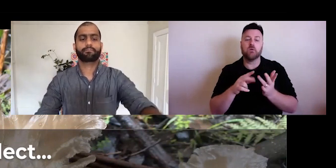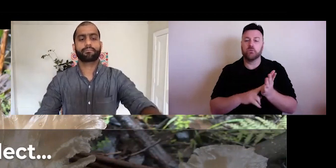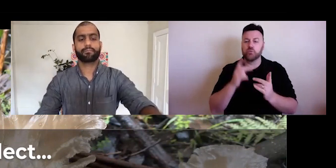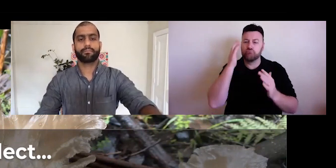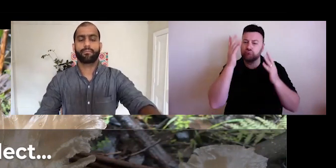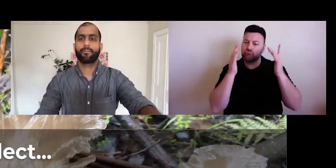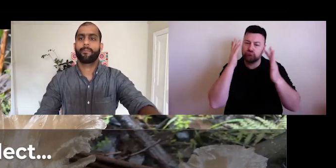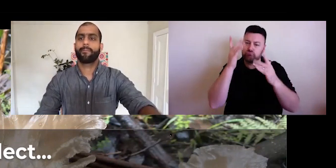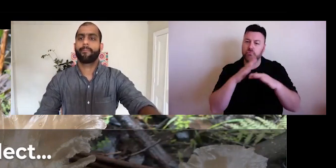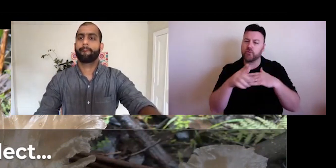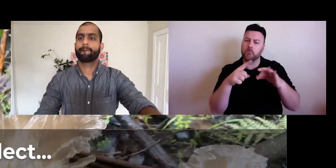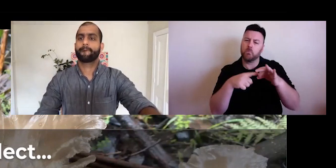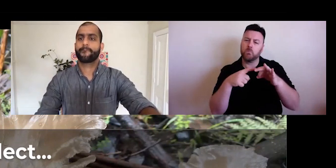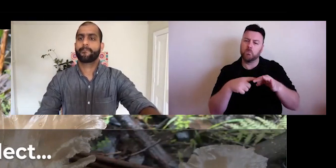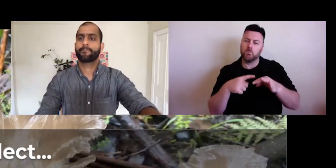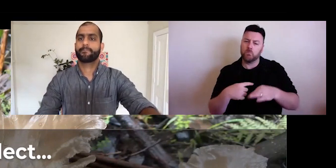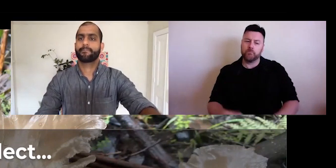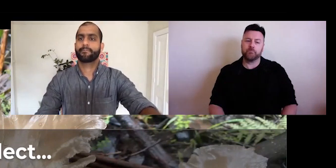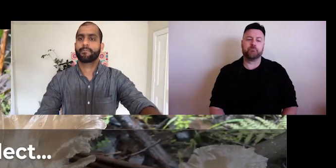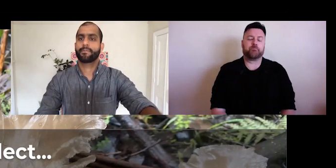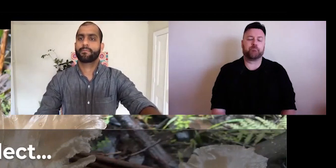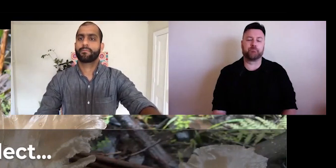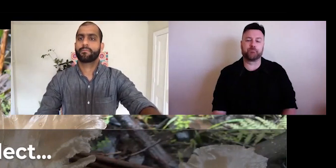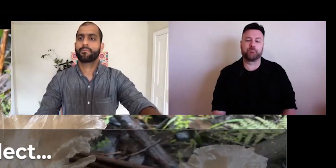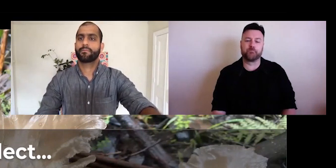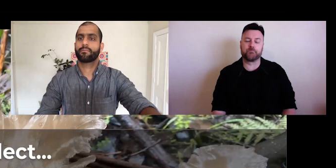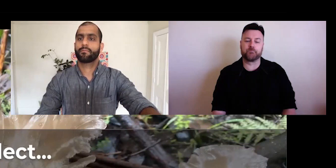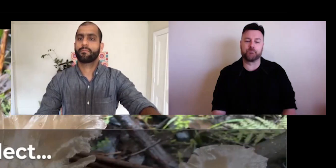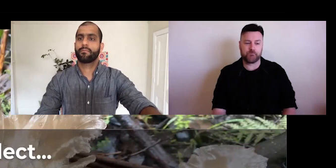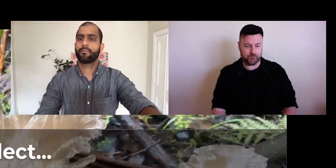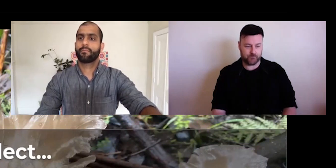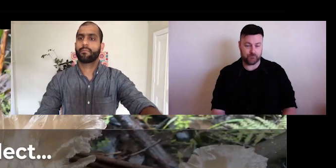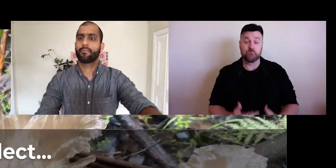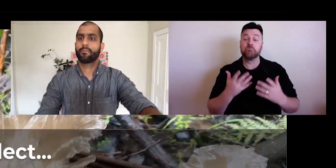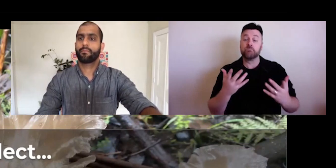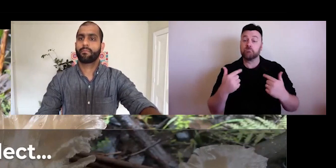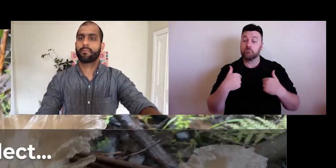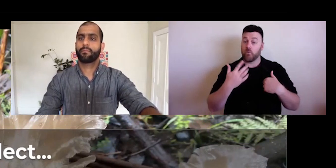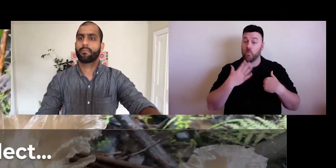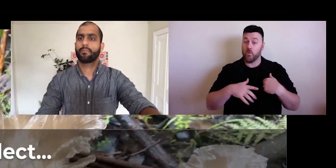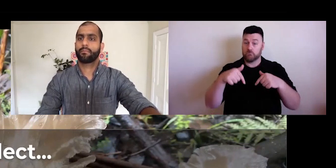Thanks, Ananth. What we really want to en courage you to do,